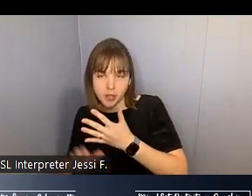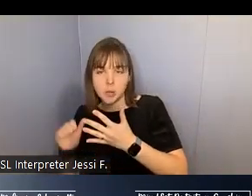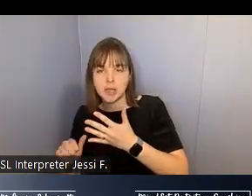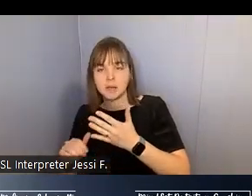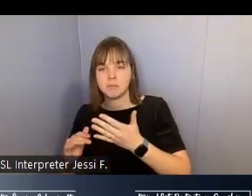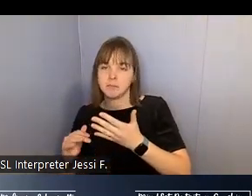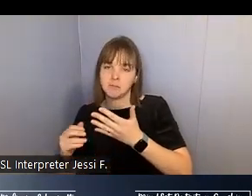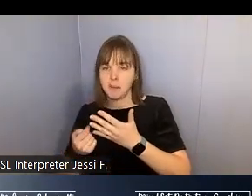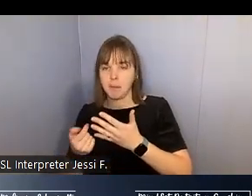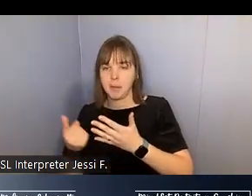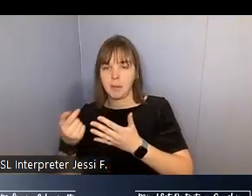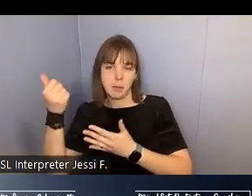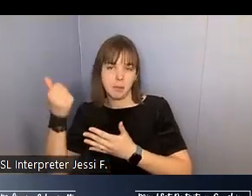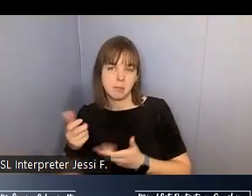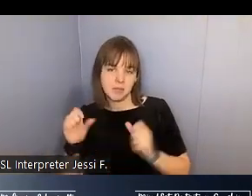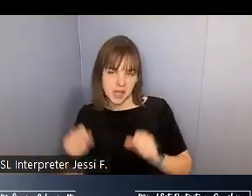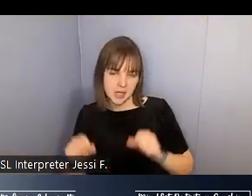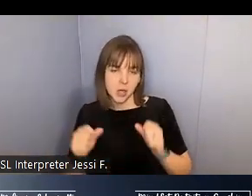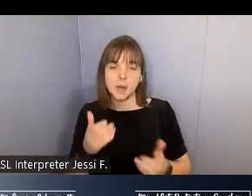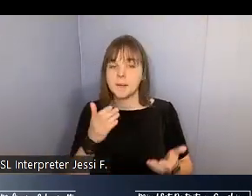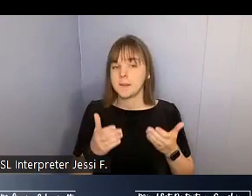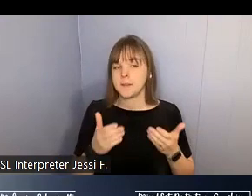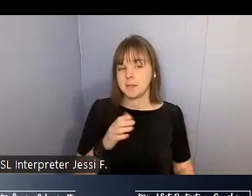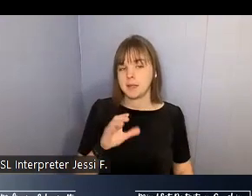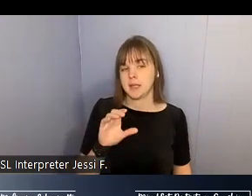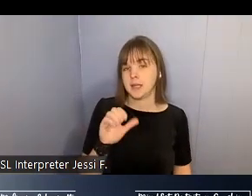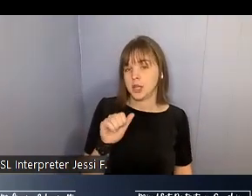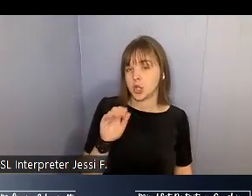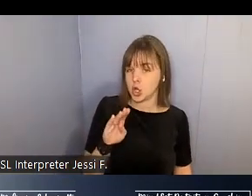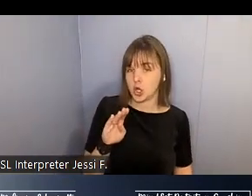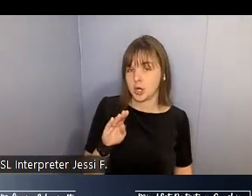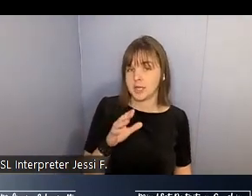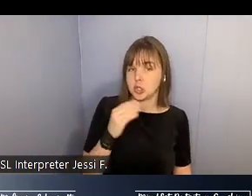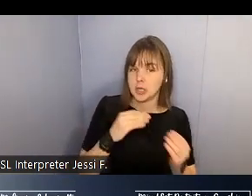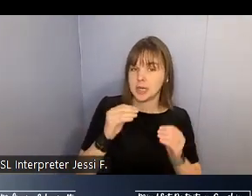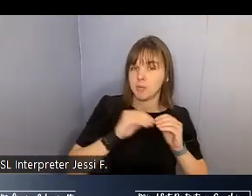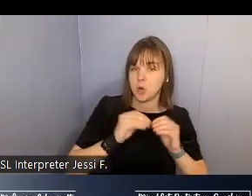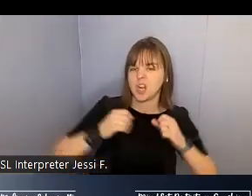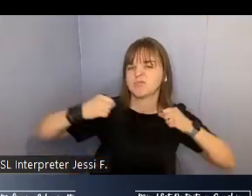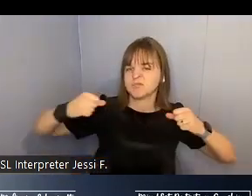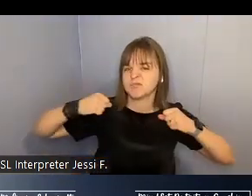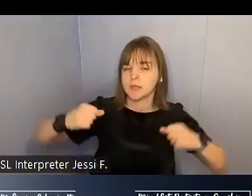and now you're eating carbohydrates to fuel your workouts, that's a huge win. You're hydrating. You're sticking to your plan.